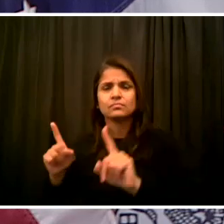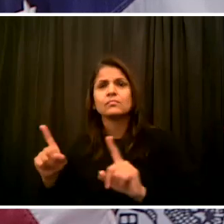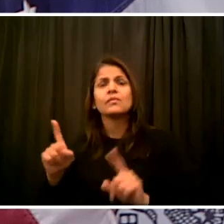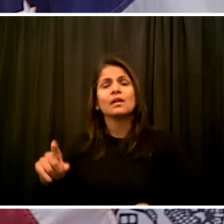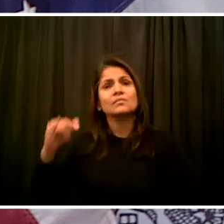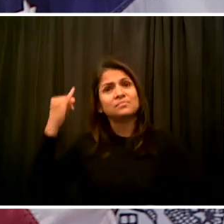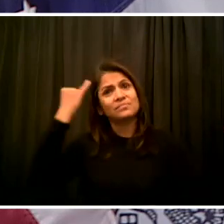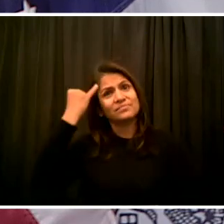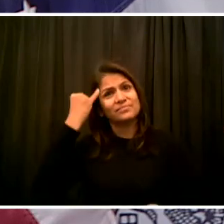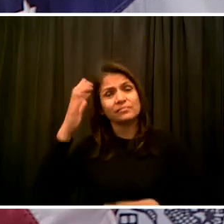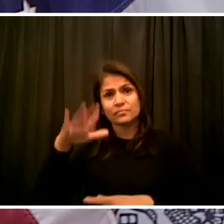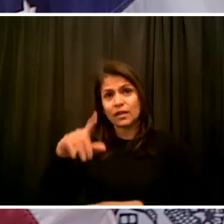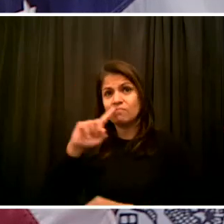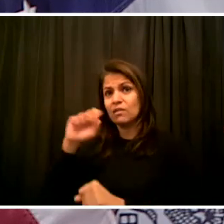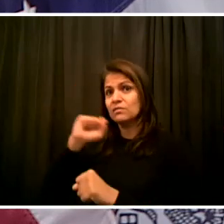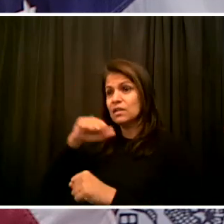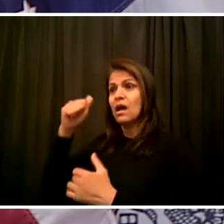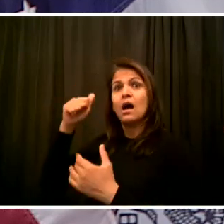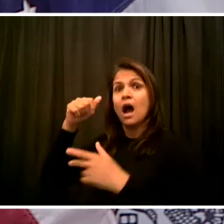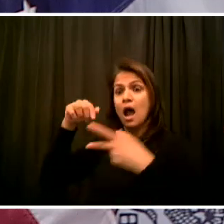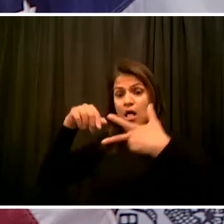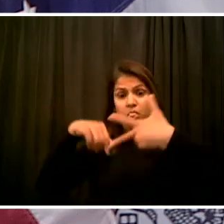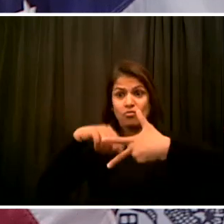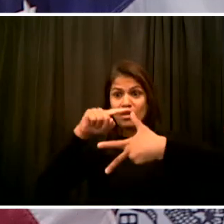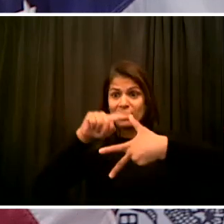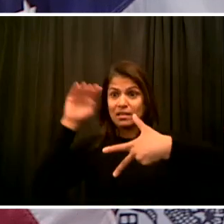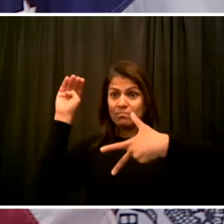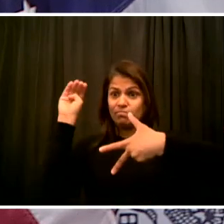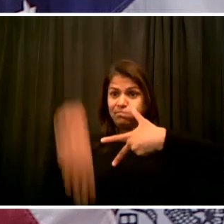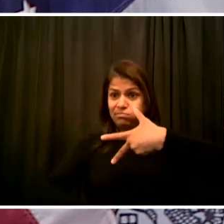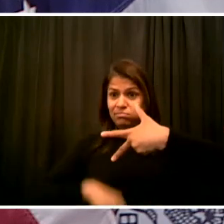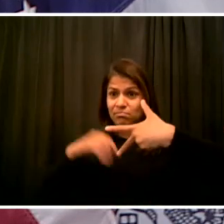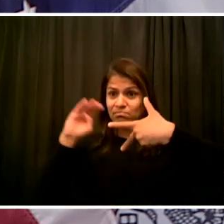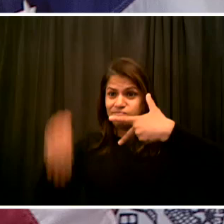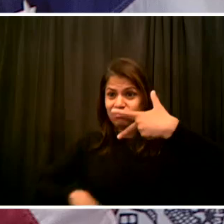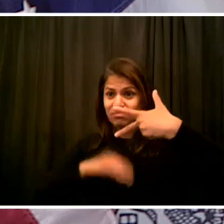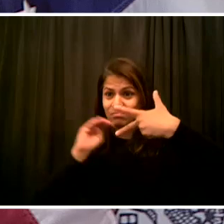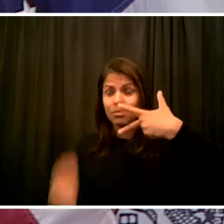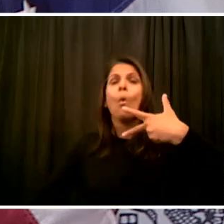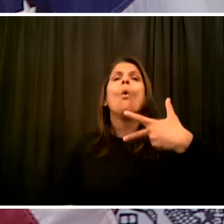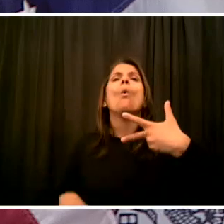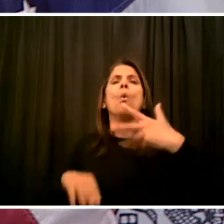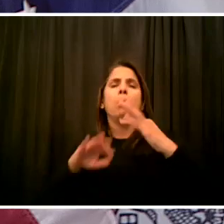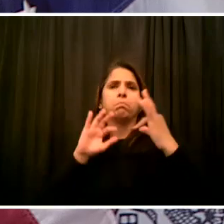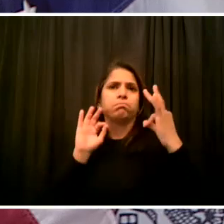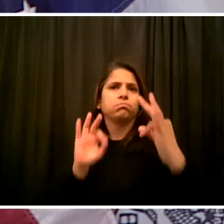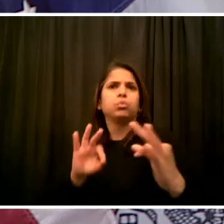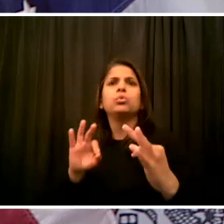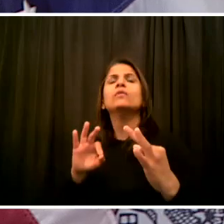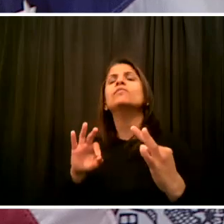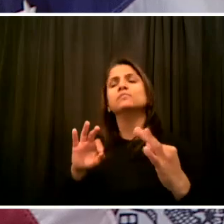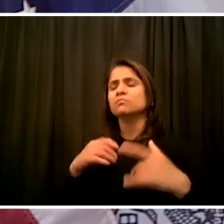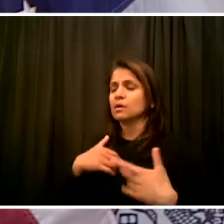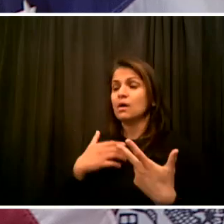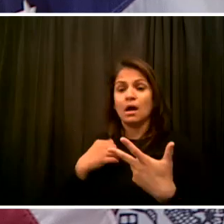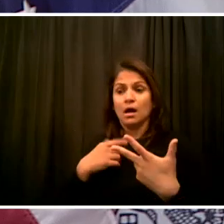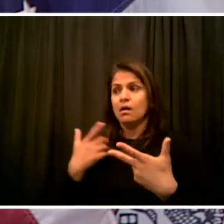A AVST SCALE. AND YOU CAN SEE IT IN THE STATISTICS. BECAUSE SOCIAL DSTIANCING HAS BEEN WORKING, AND